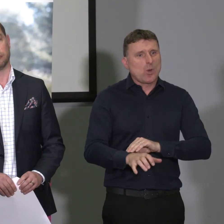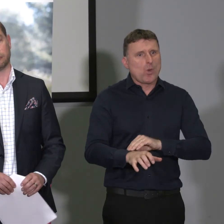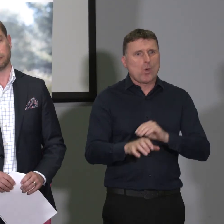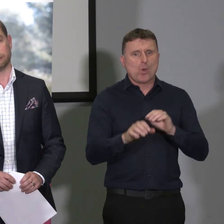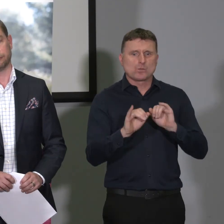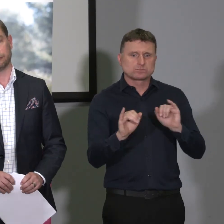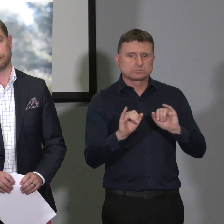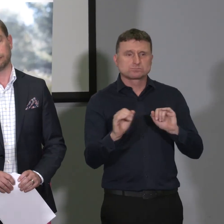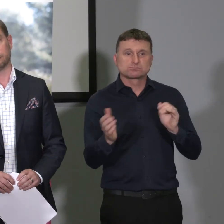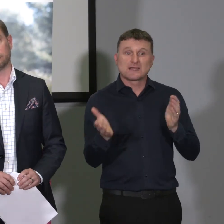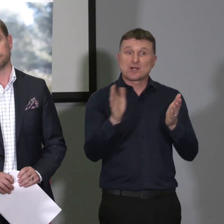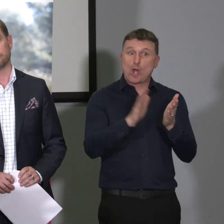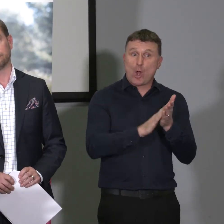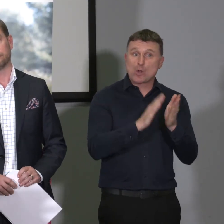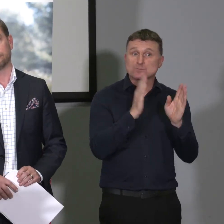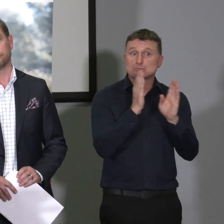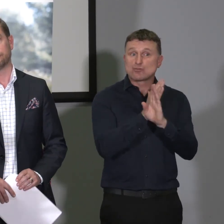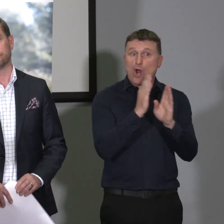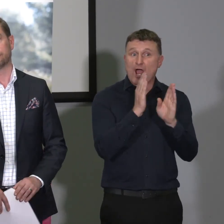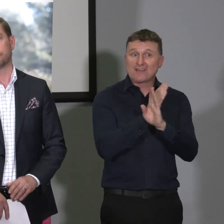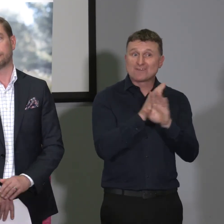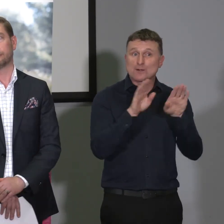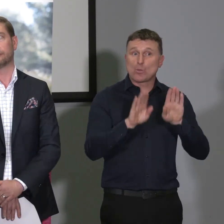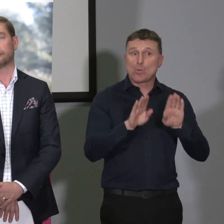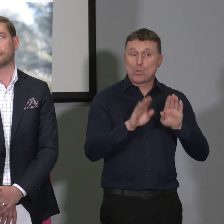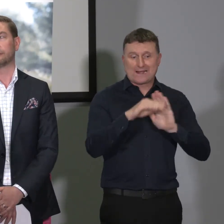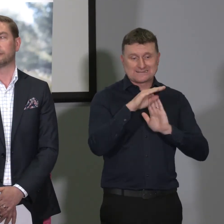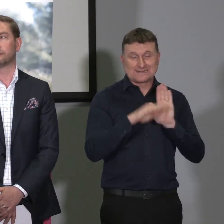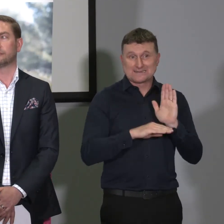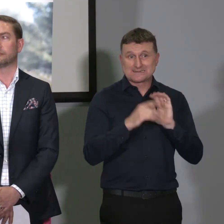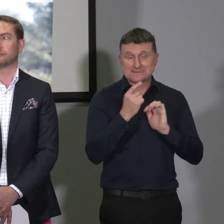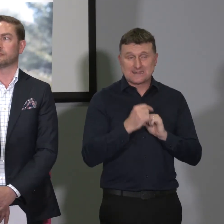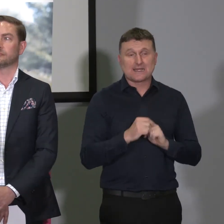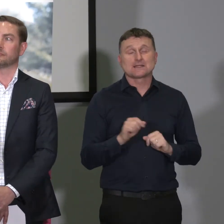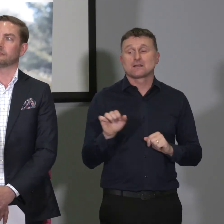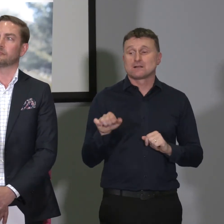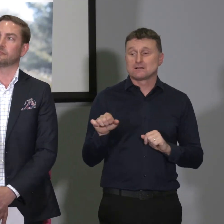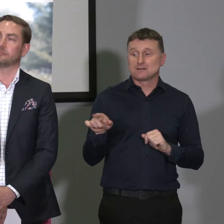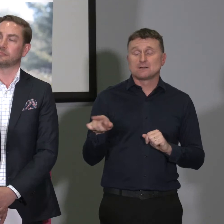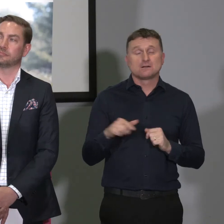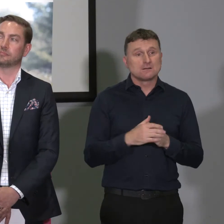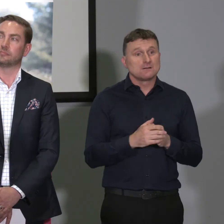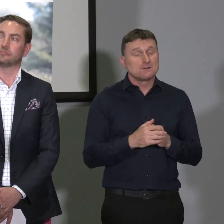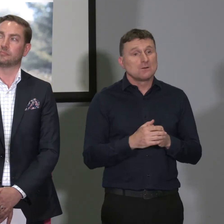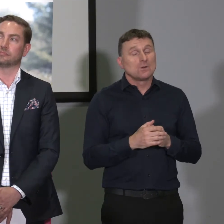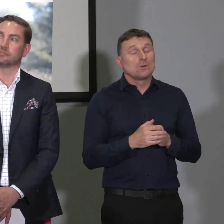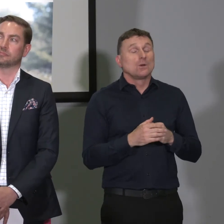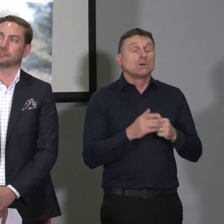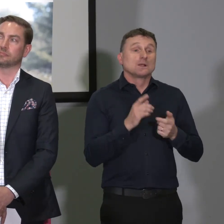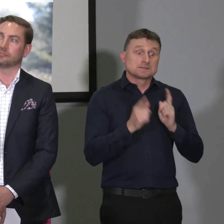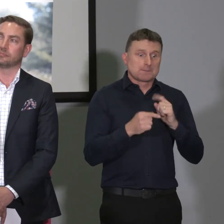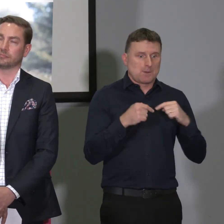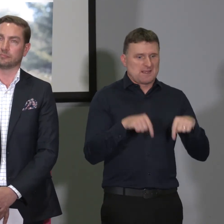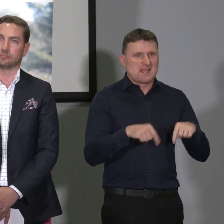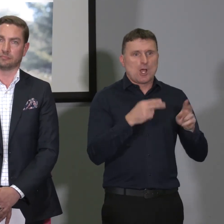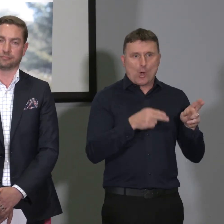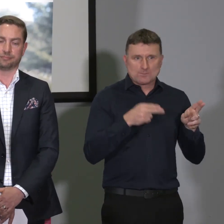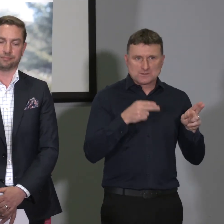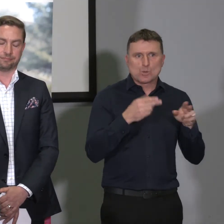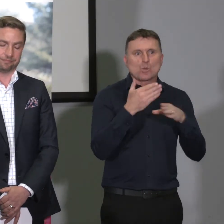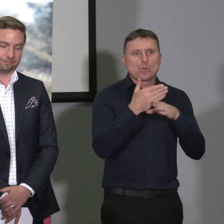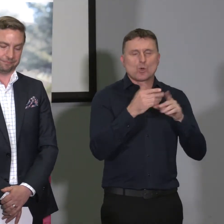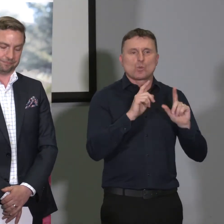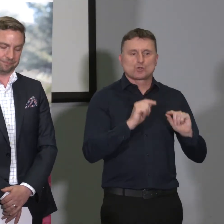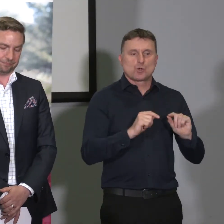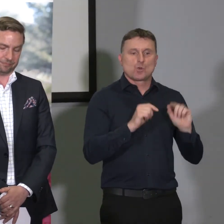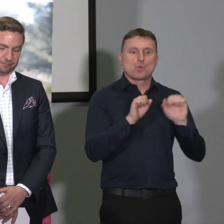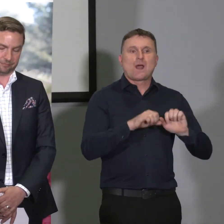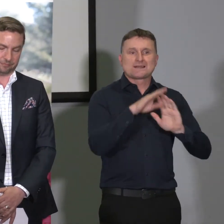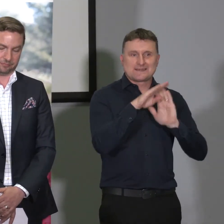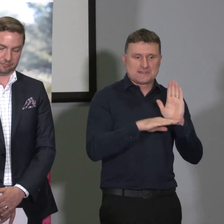the private lists.